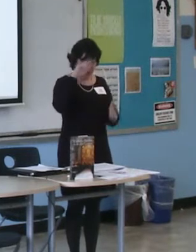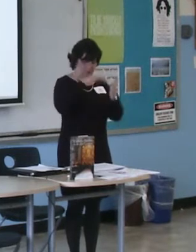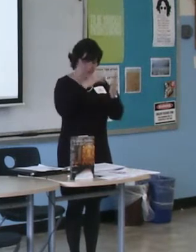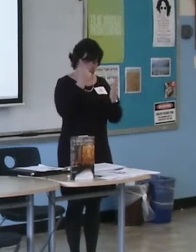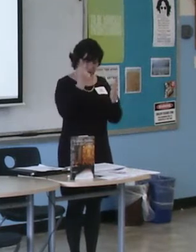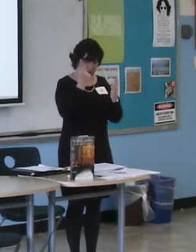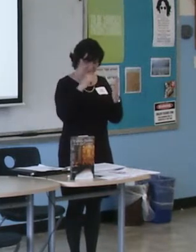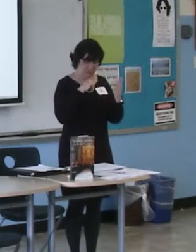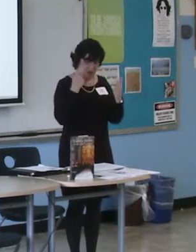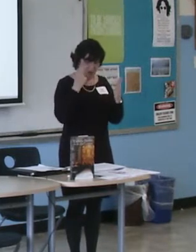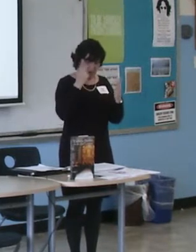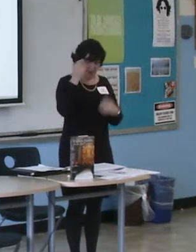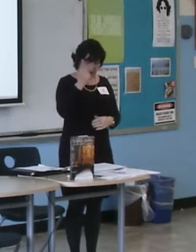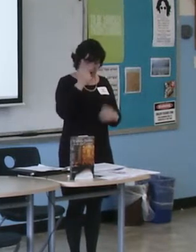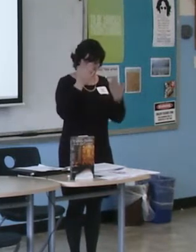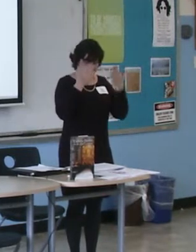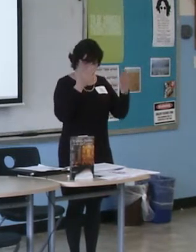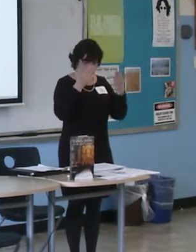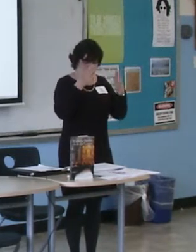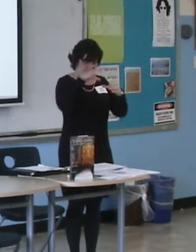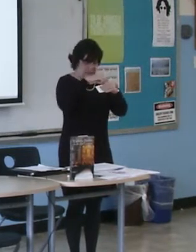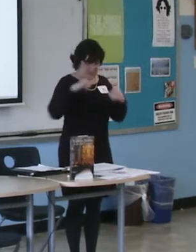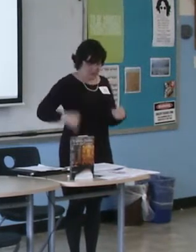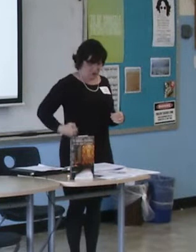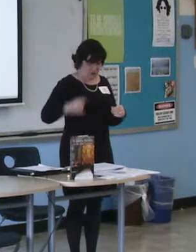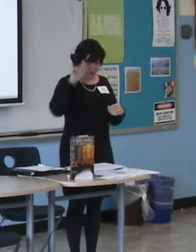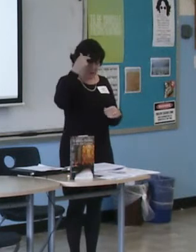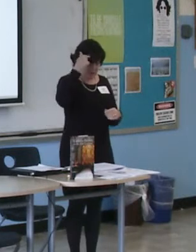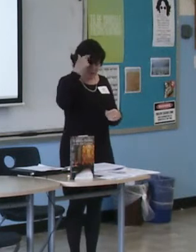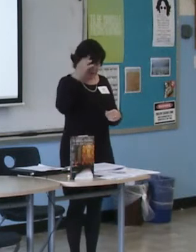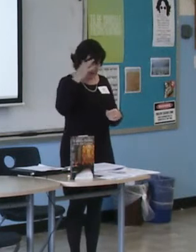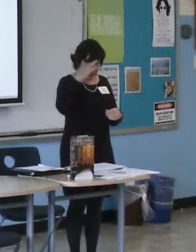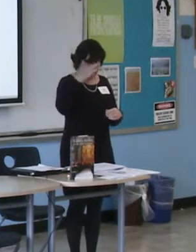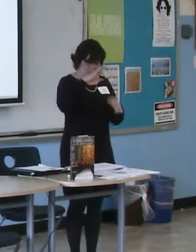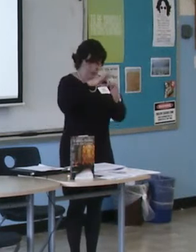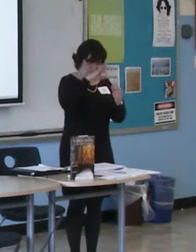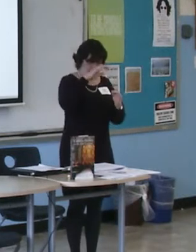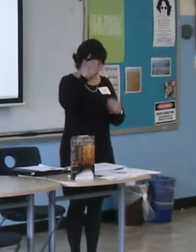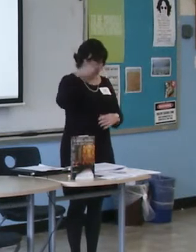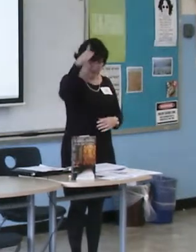in 2011, Father Gaunt served in the Jesuit governments as associate executive